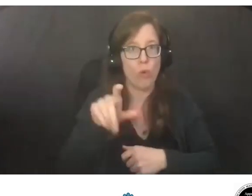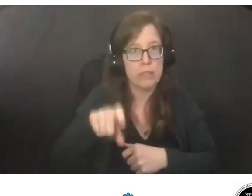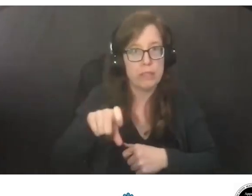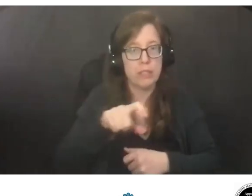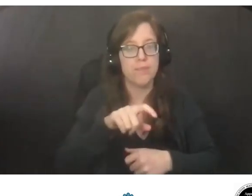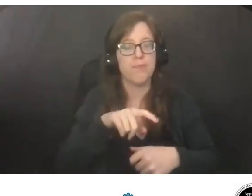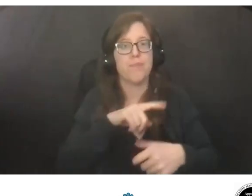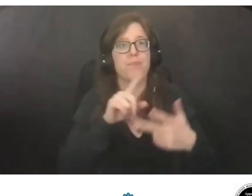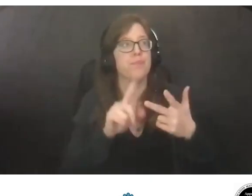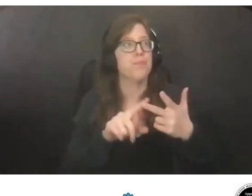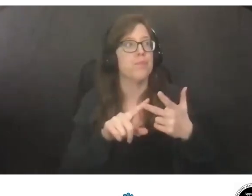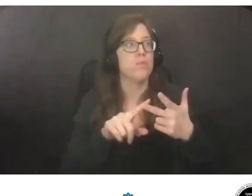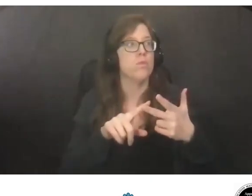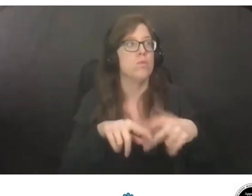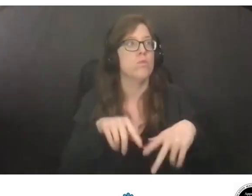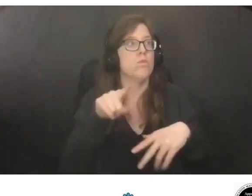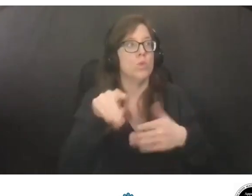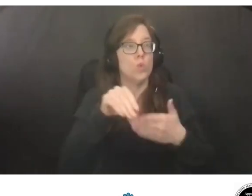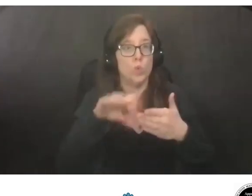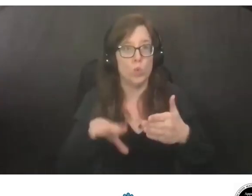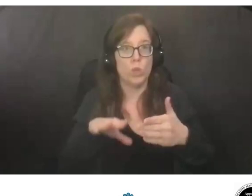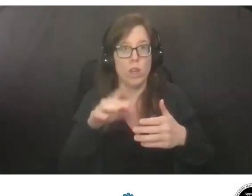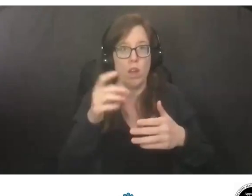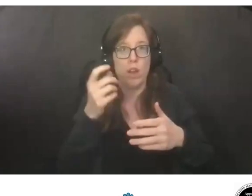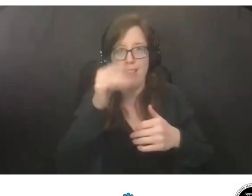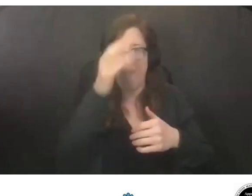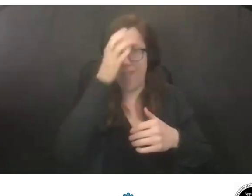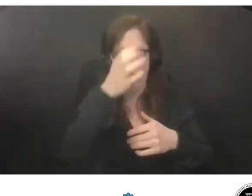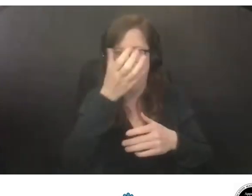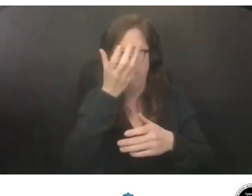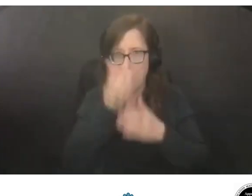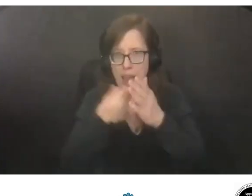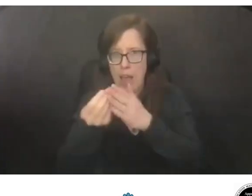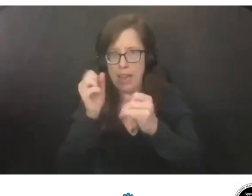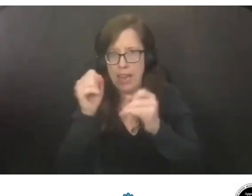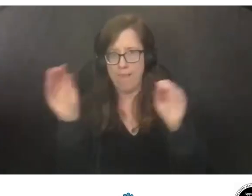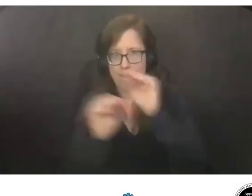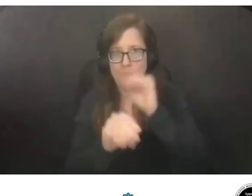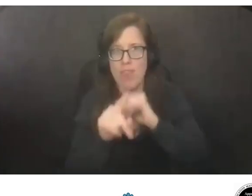How's the student filling in concept gaps? Do they need intensive direct instruction